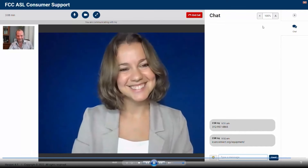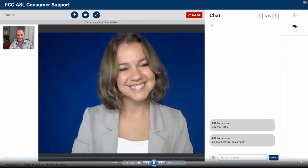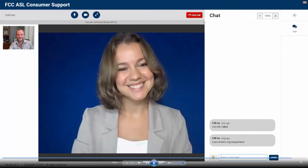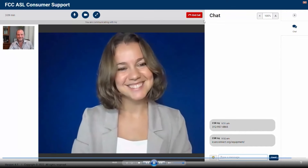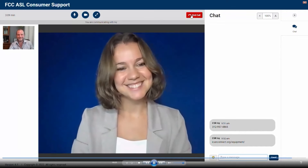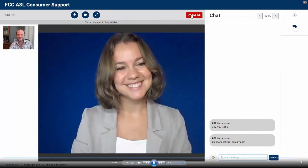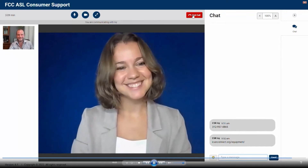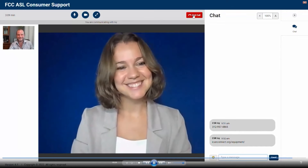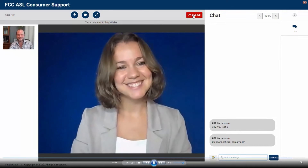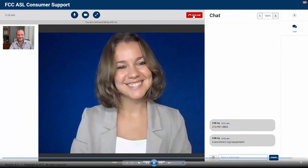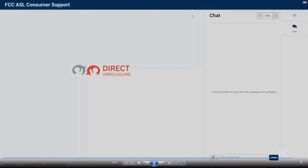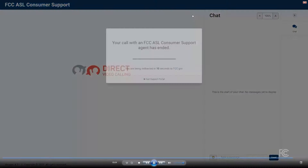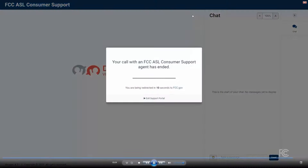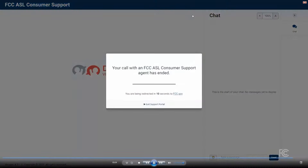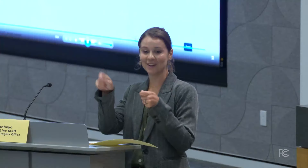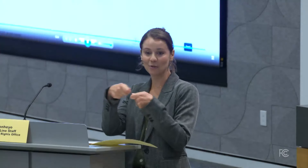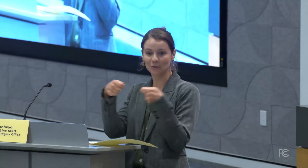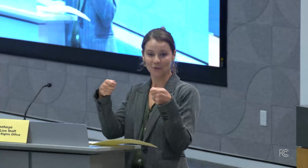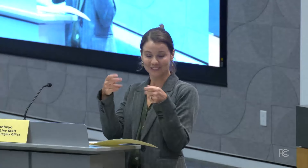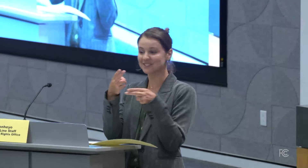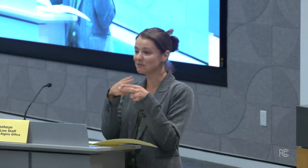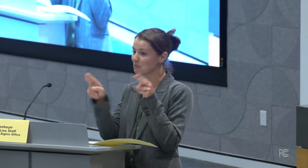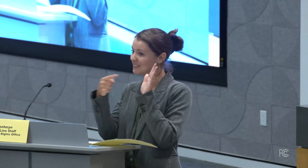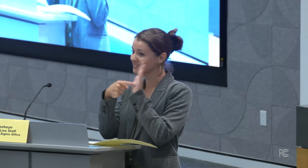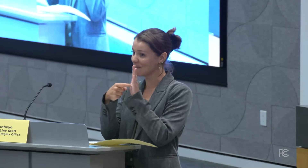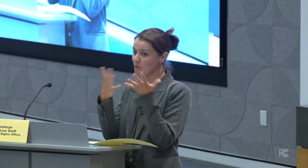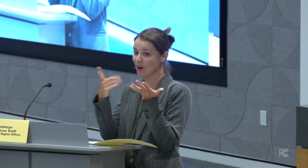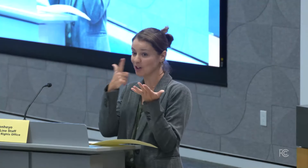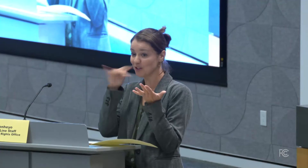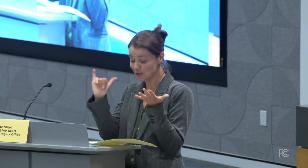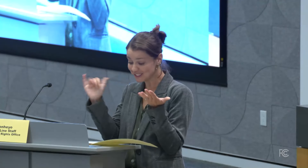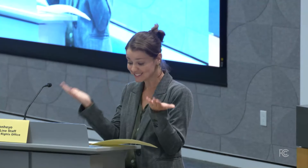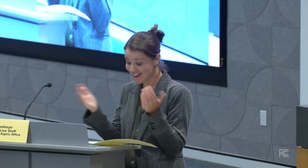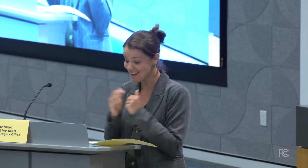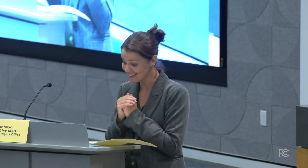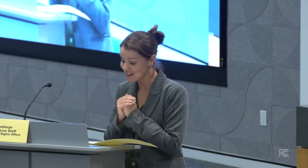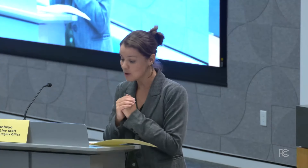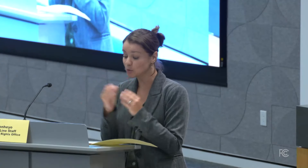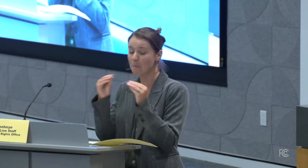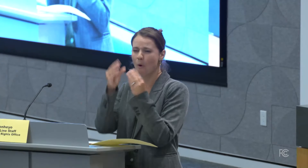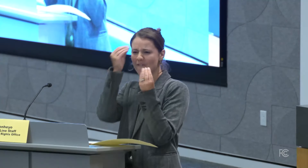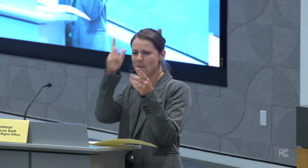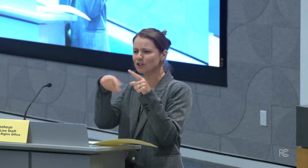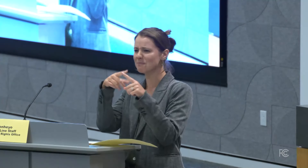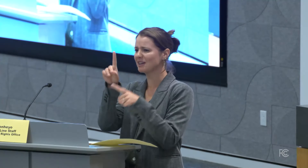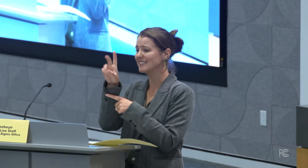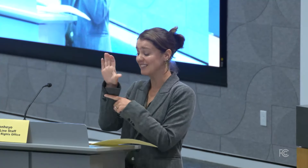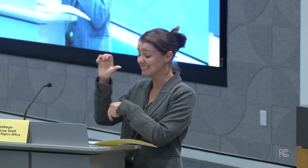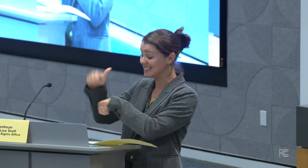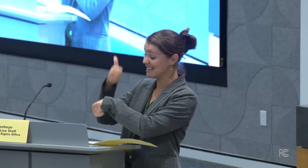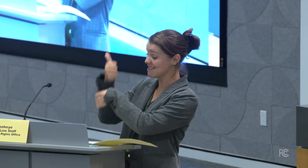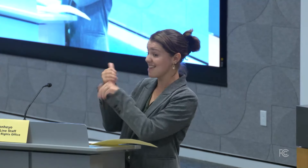THIS IS SUCH AN EASY WAY TO GET THIS INFORMATION. NO PROBLEM. THANK YOU FOR CONTACTING THE FCC. HAVE A GREAT DAY. BYE.